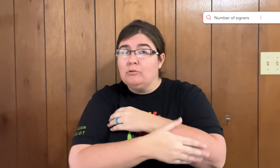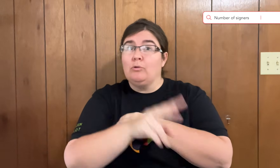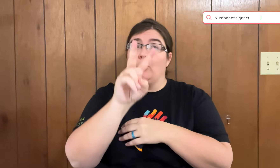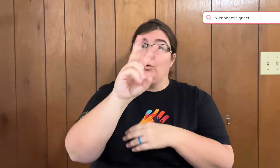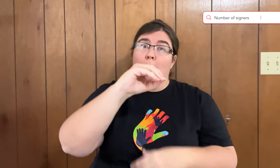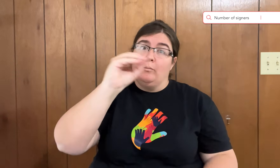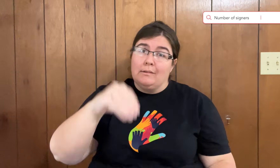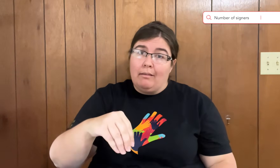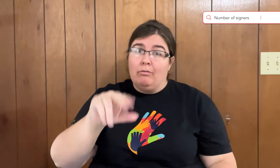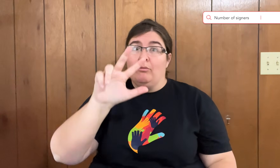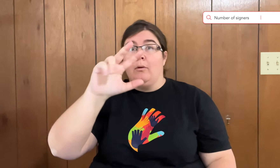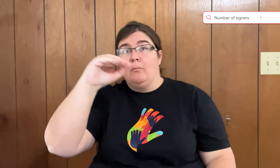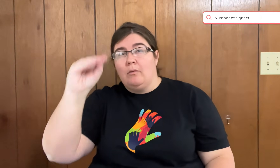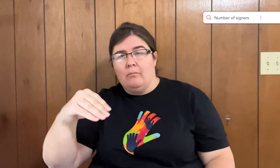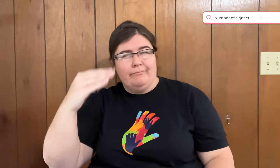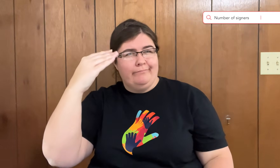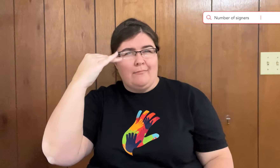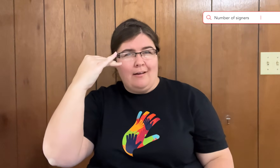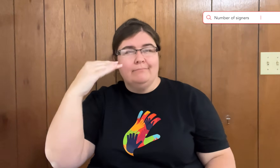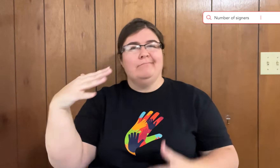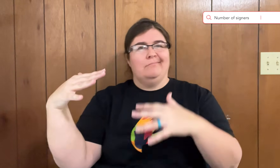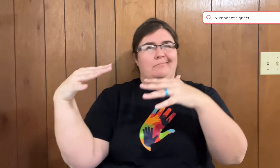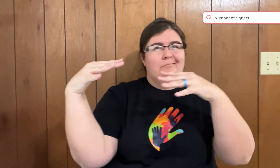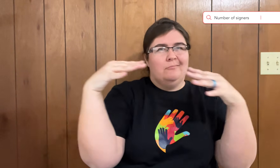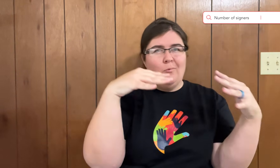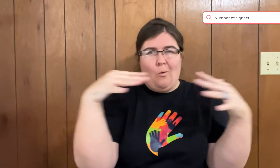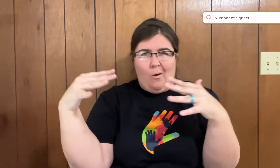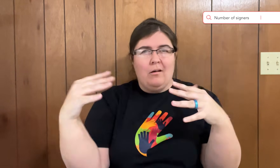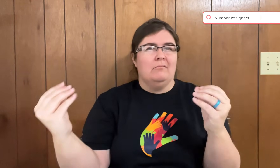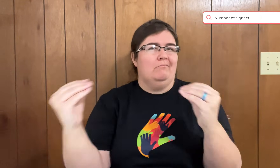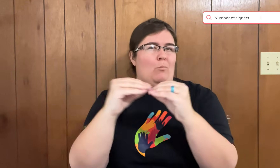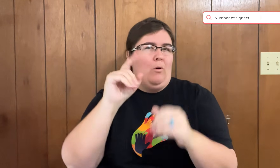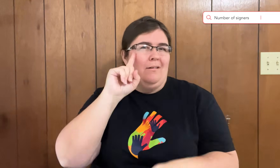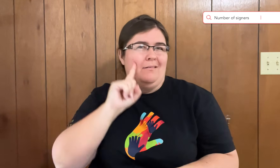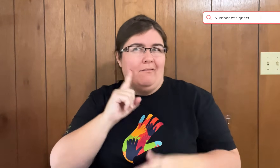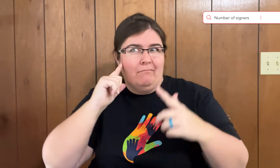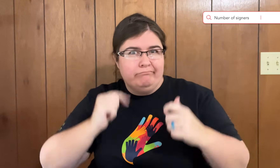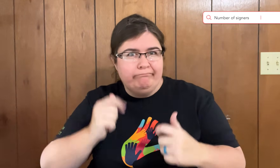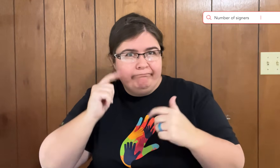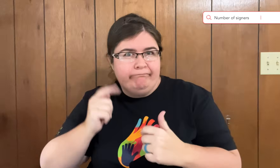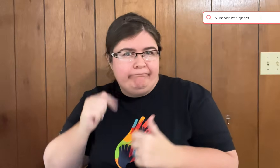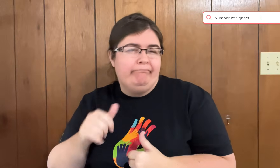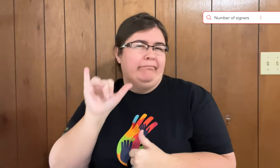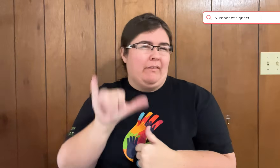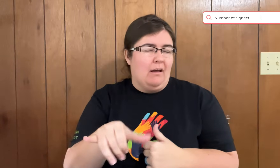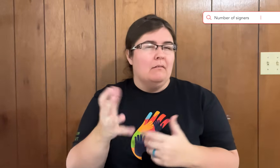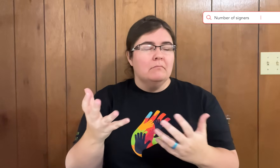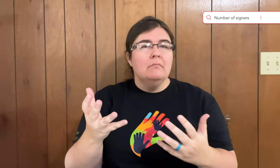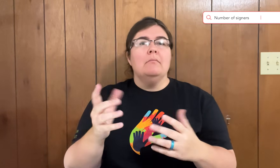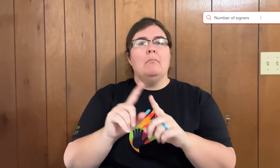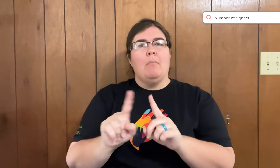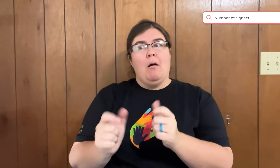Some countries have 2% or even 3% because of war conditions which results in more deafness.